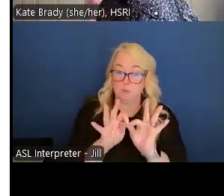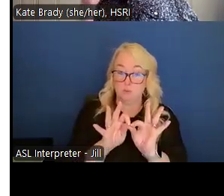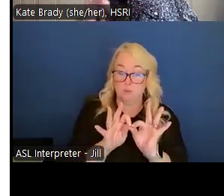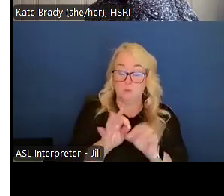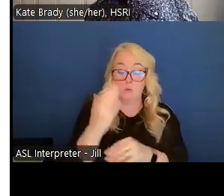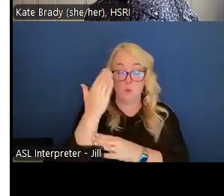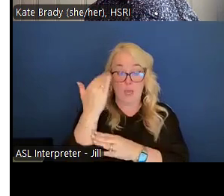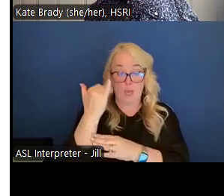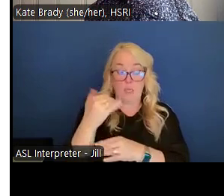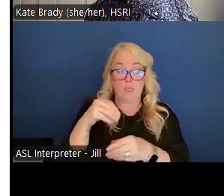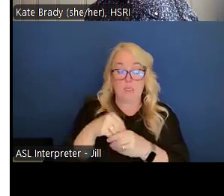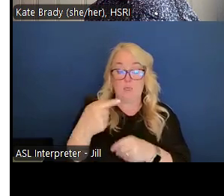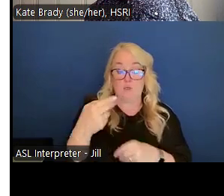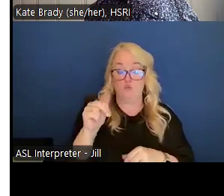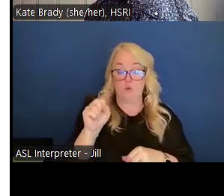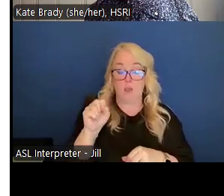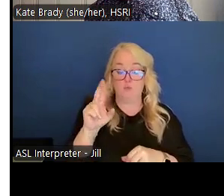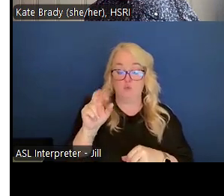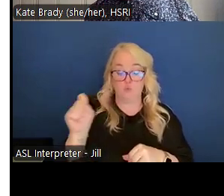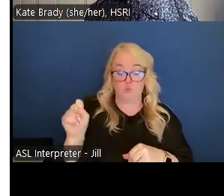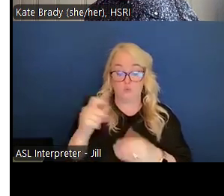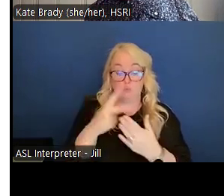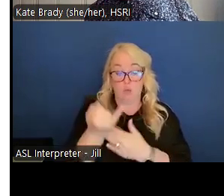in the Grassroots Project, we believe that change is made